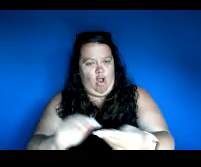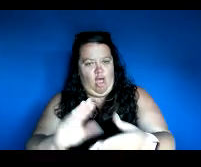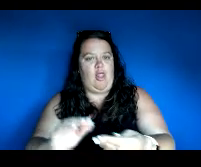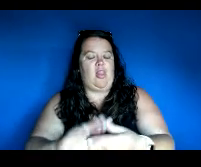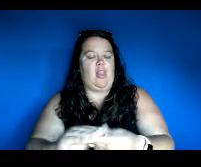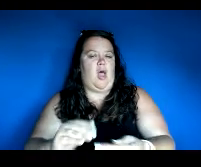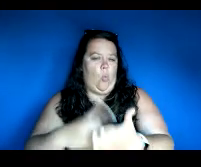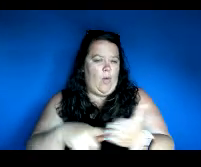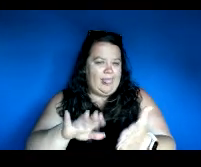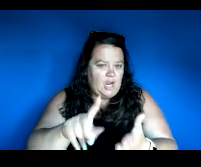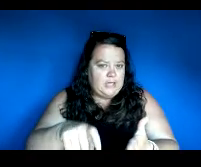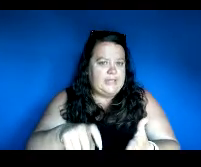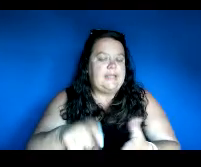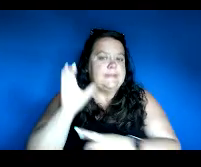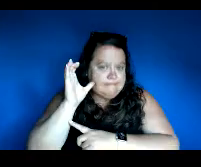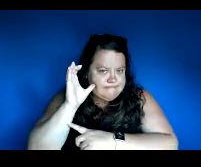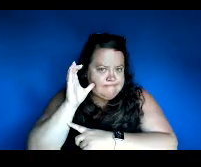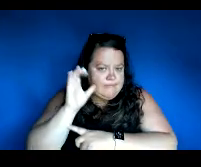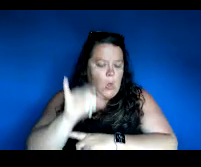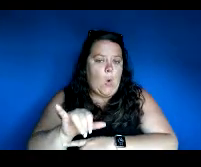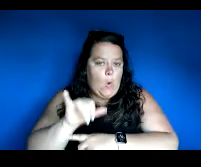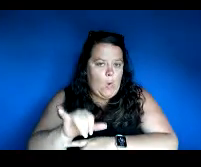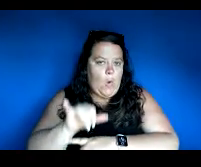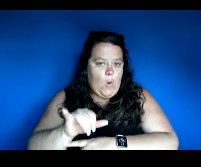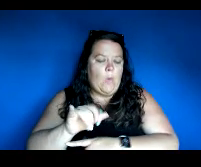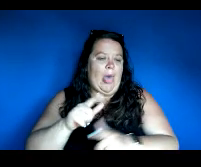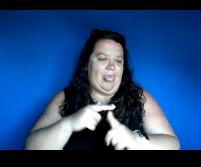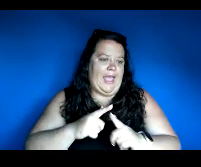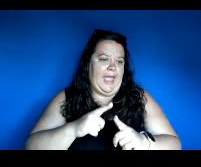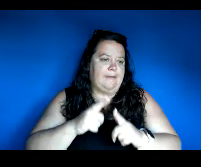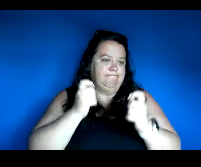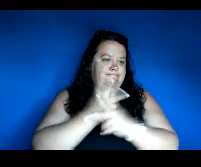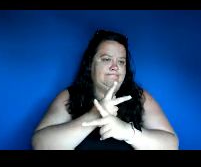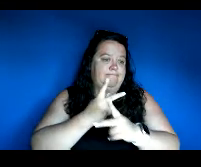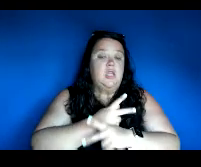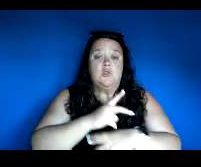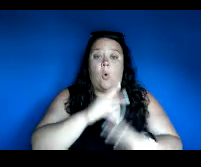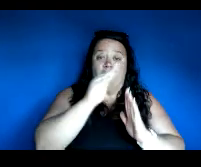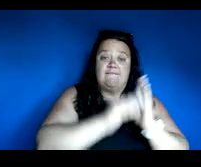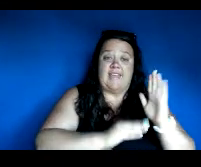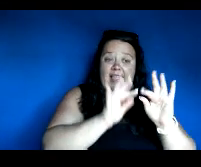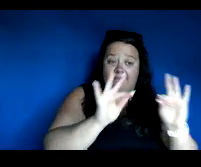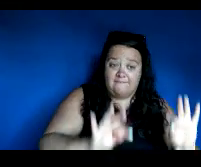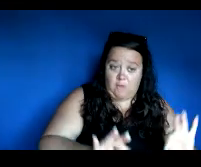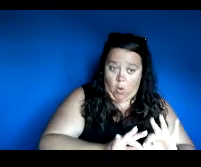and then working from there, that's super important. So students have to complete our Getting Started form that sort of registers with you,